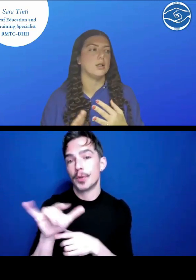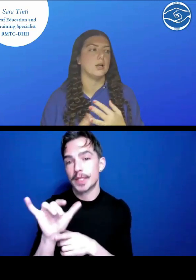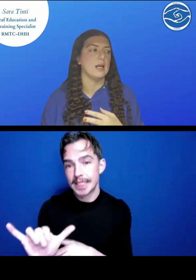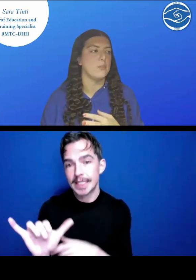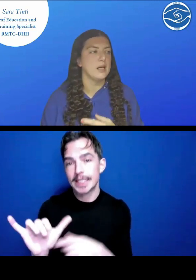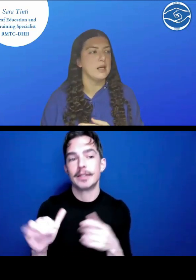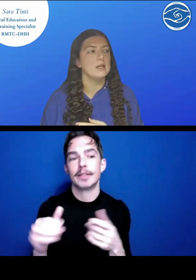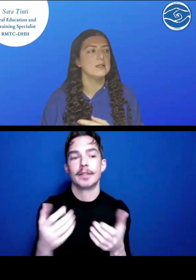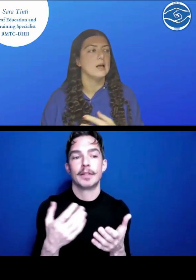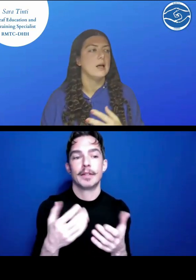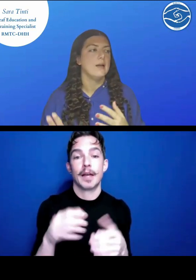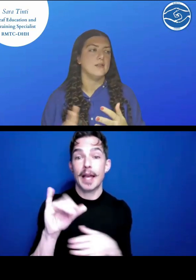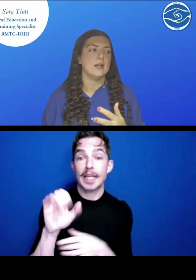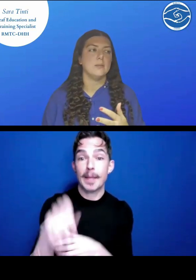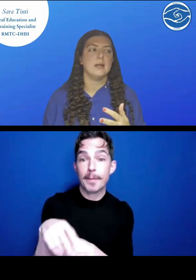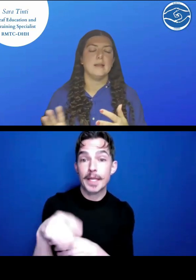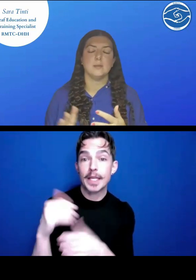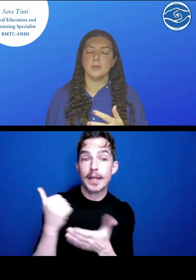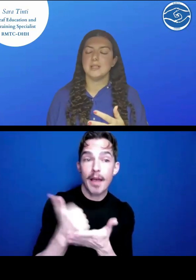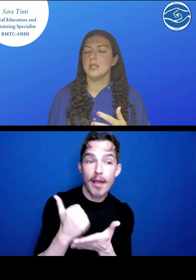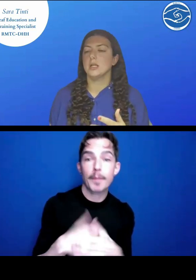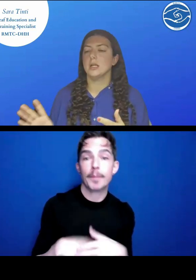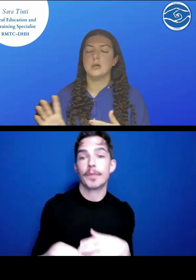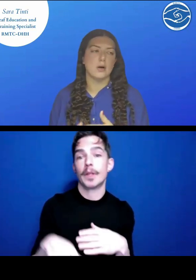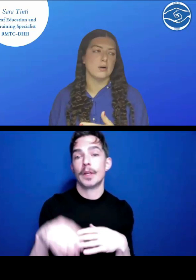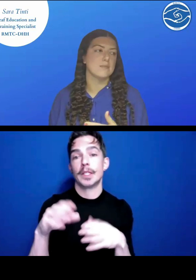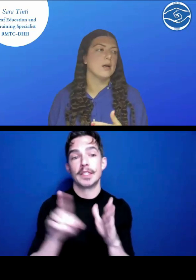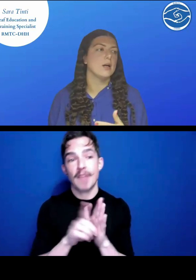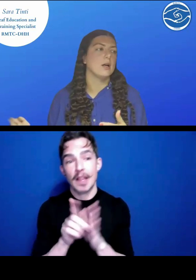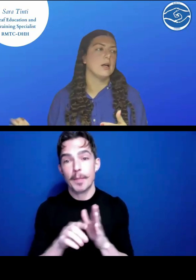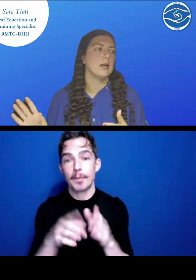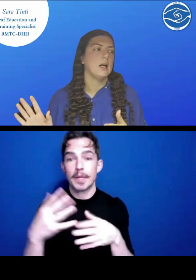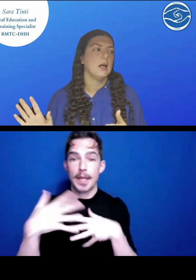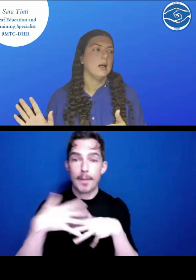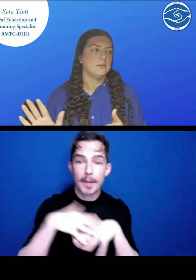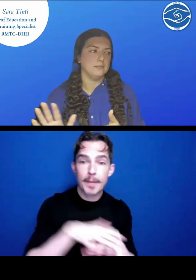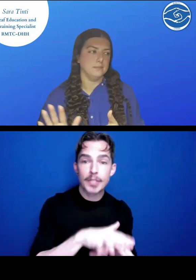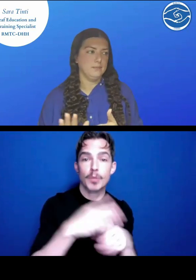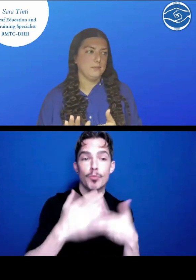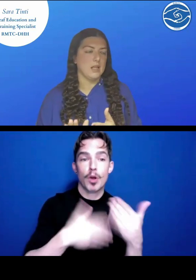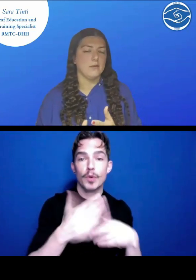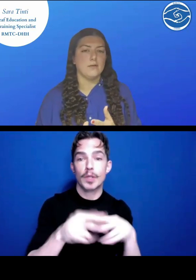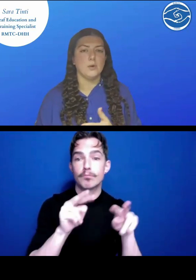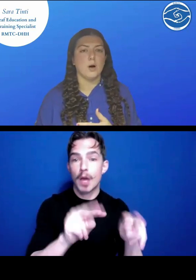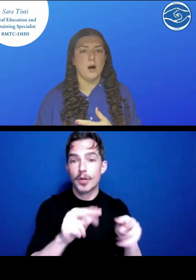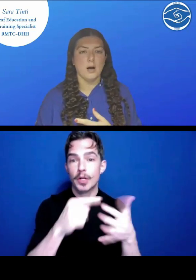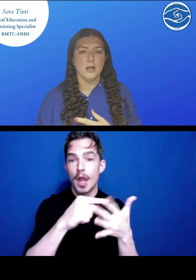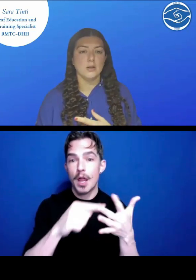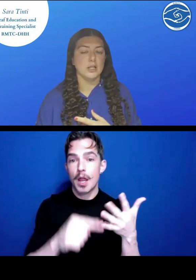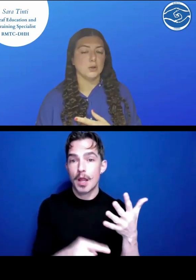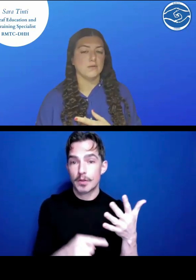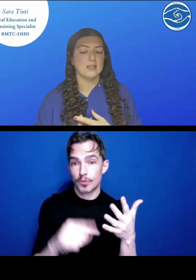on your IEPs, the development, the implementation, progress monitoring, if you are a new teacher of